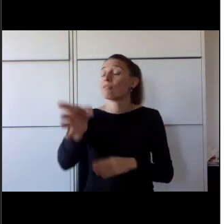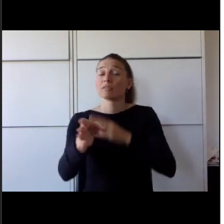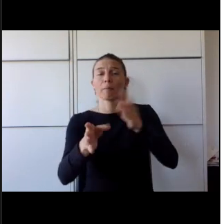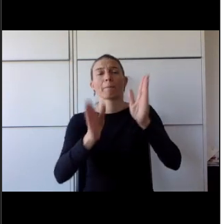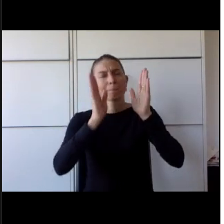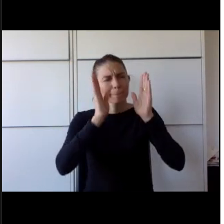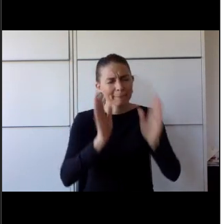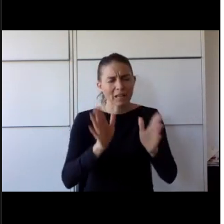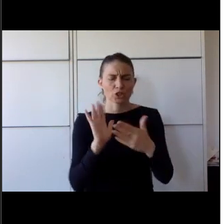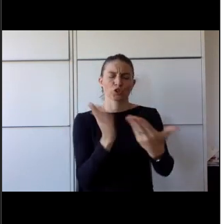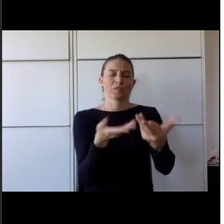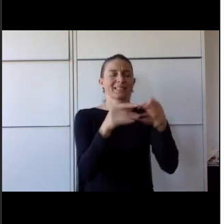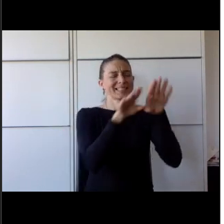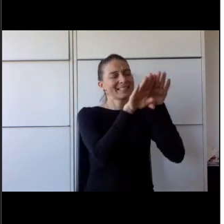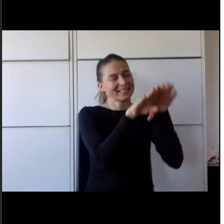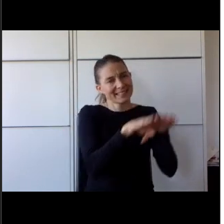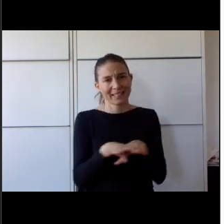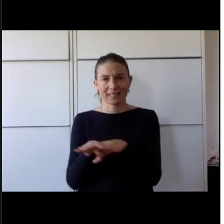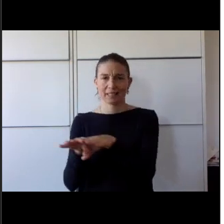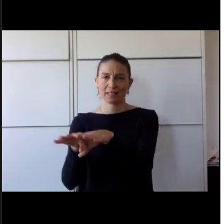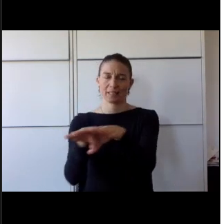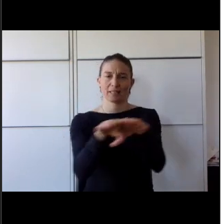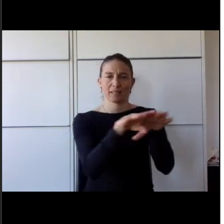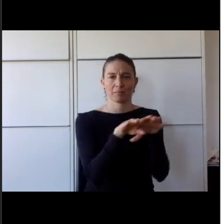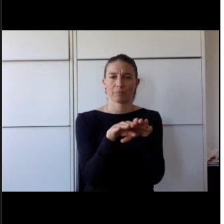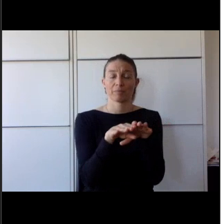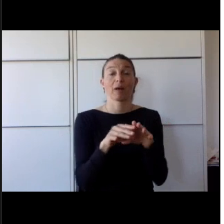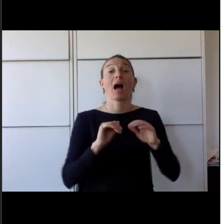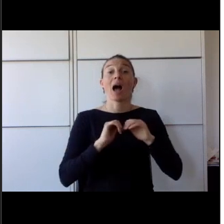And this can only be achieved if Member States or EU countries